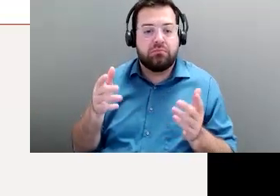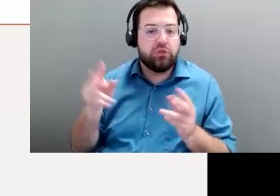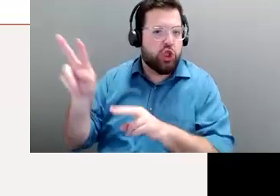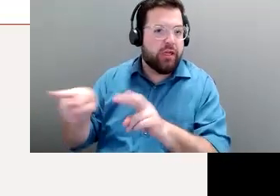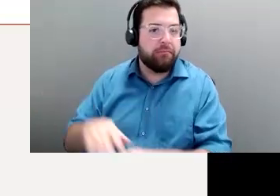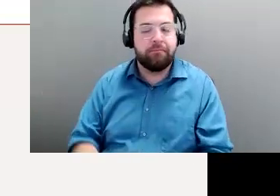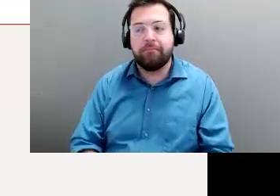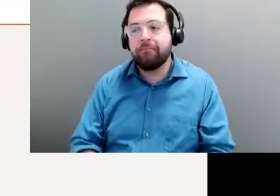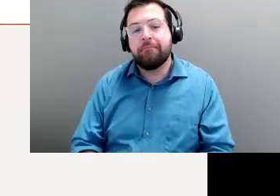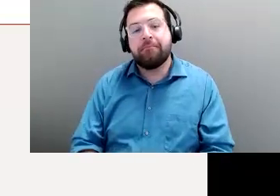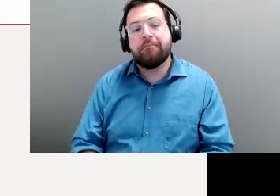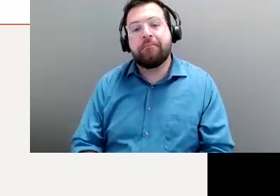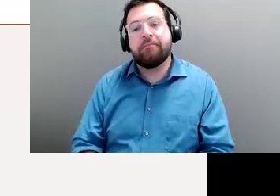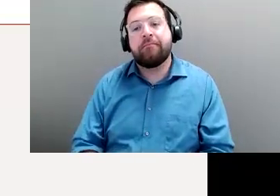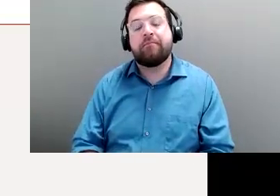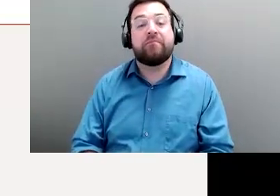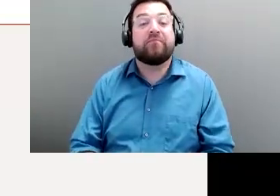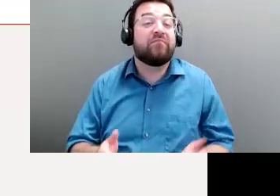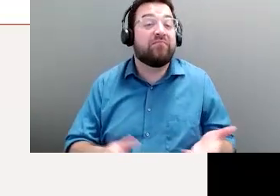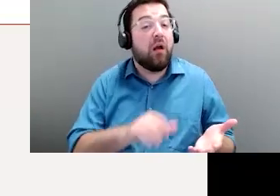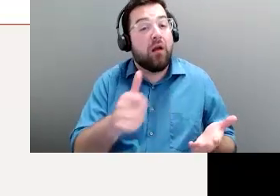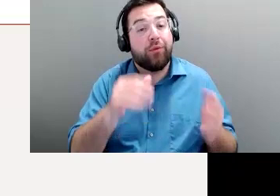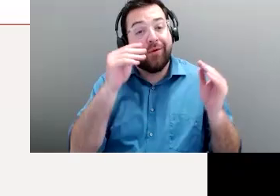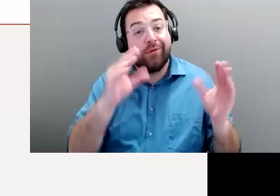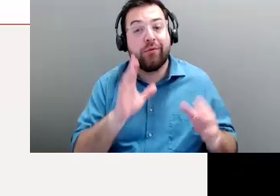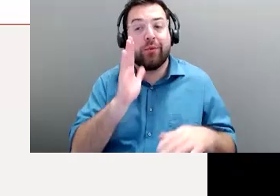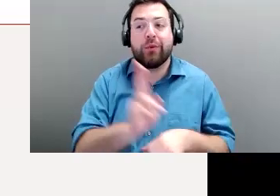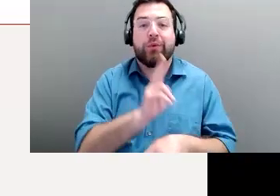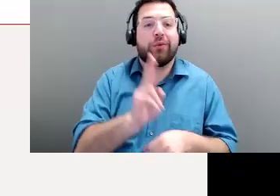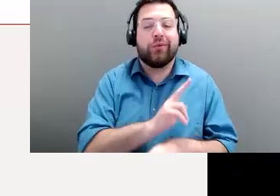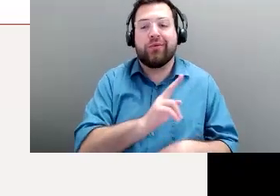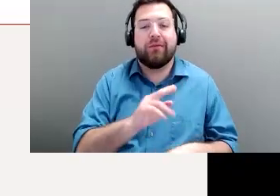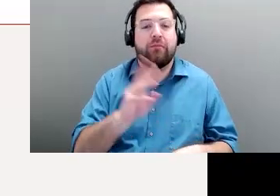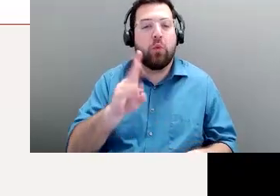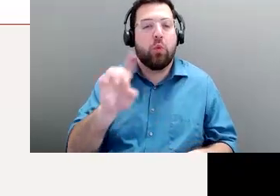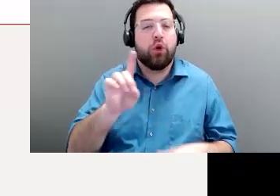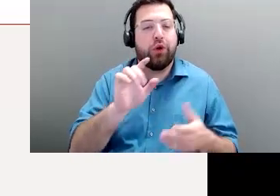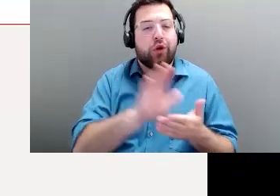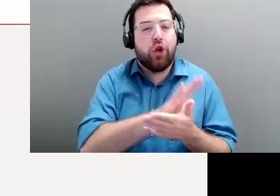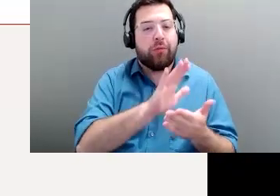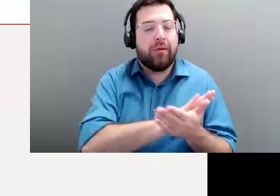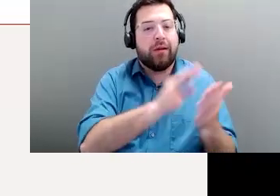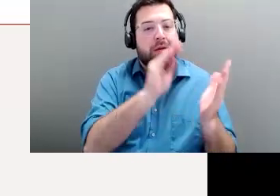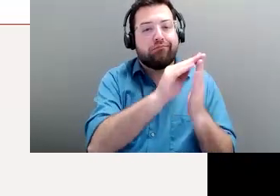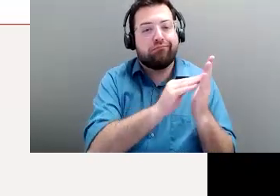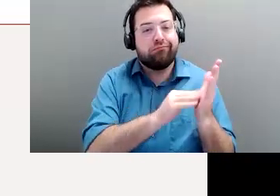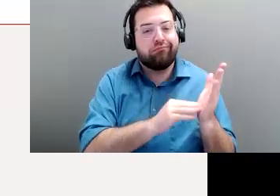they also use again, like Word documents or a Google doc or something else just to save their commonly used comments.